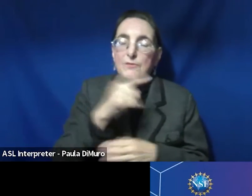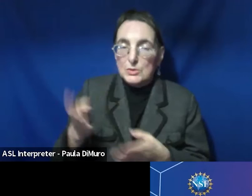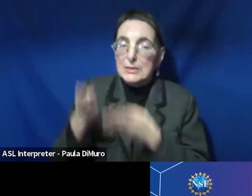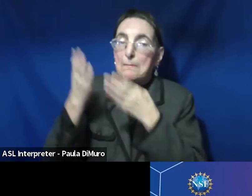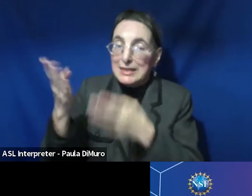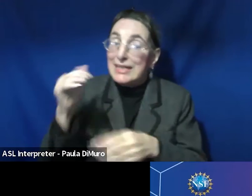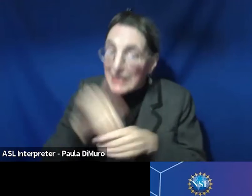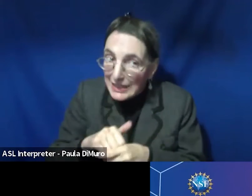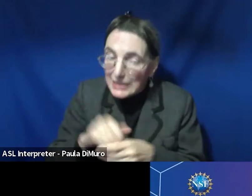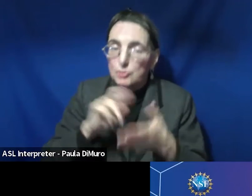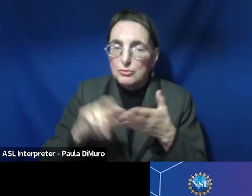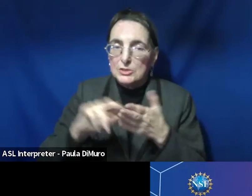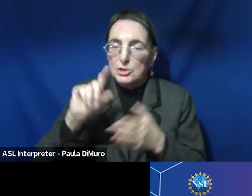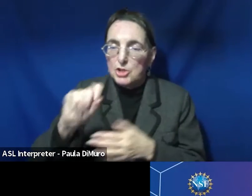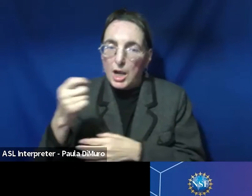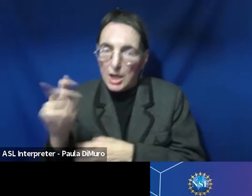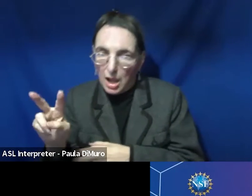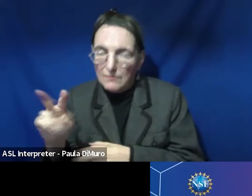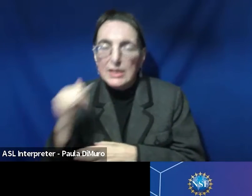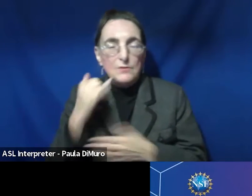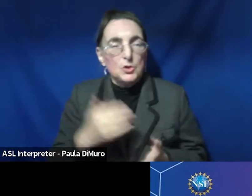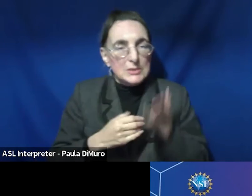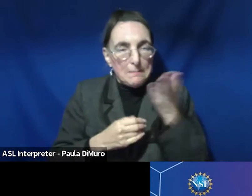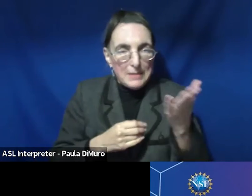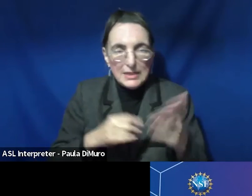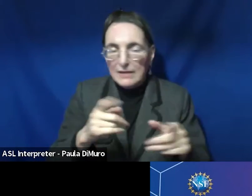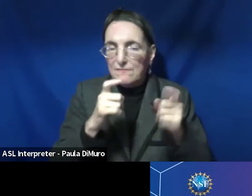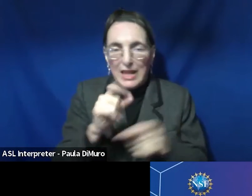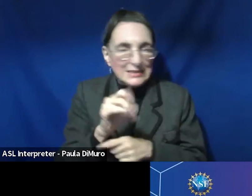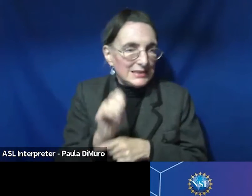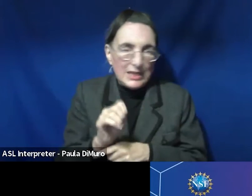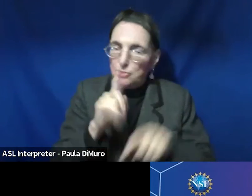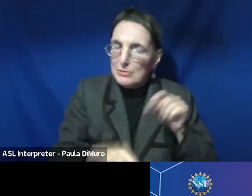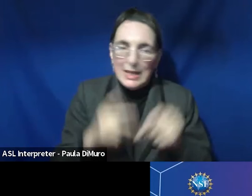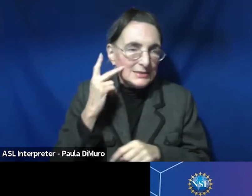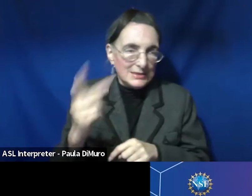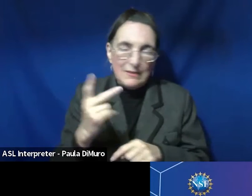If you submitted a proposal in FastLane, you would not be able to see that proposal itself